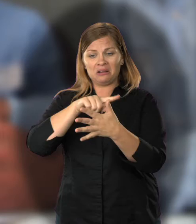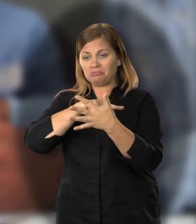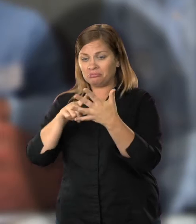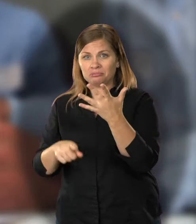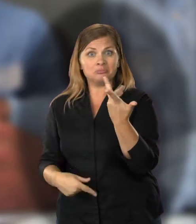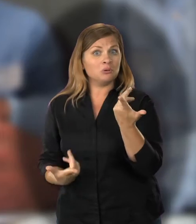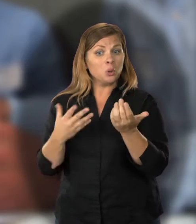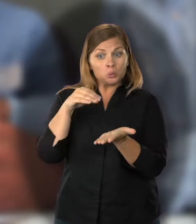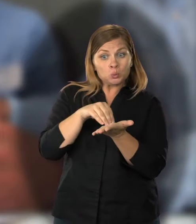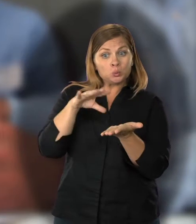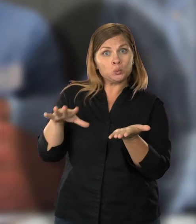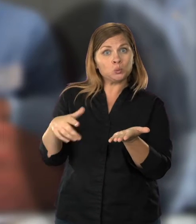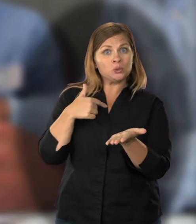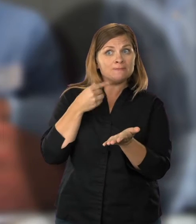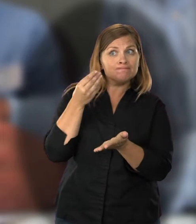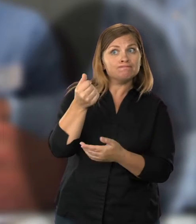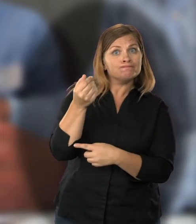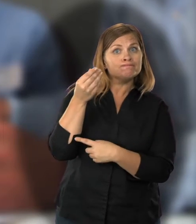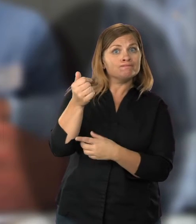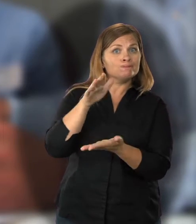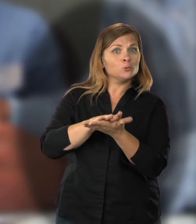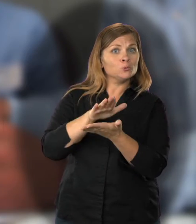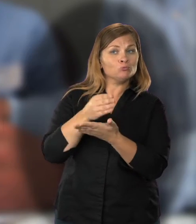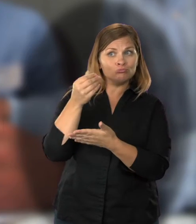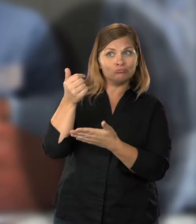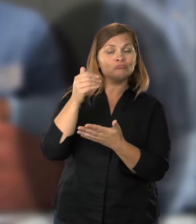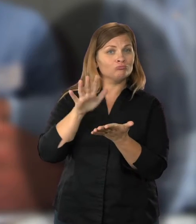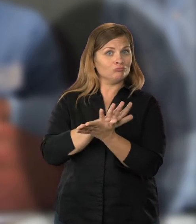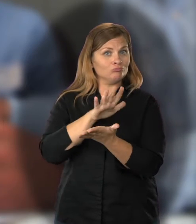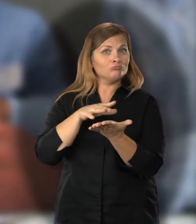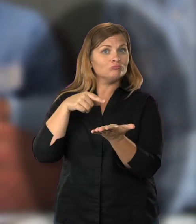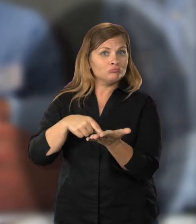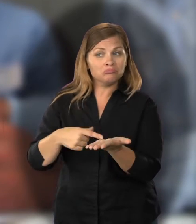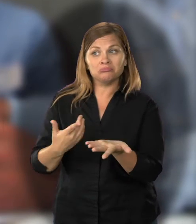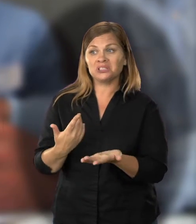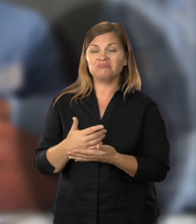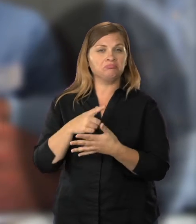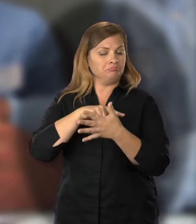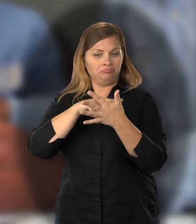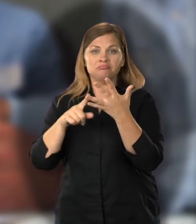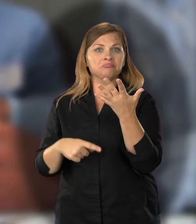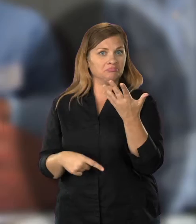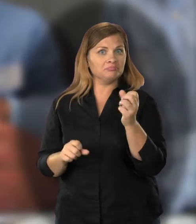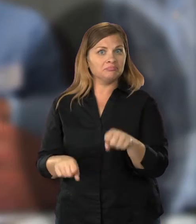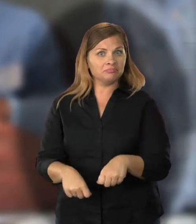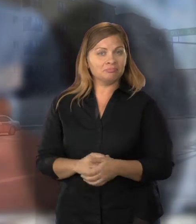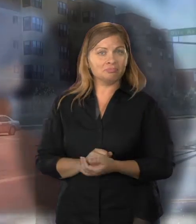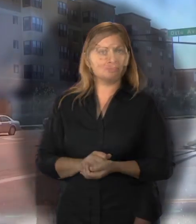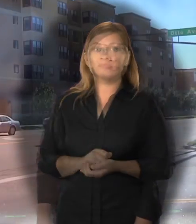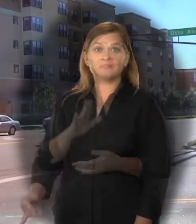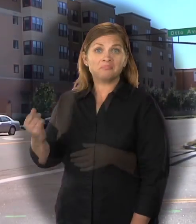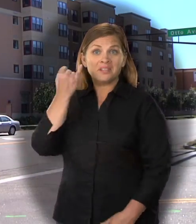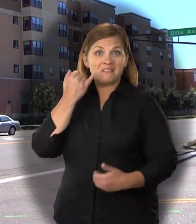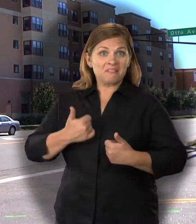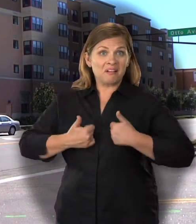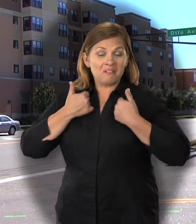or a lease or rent statement that is valid through Election Day or a current student fee statement.